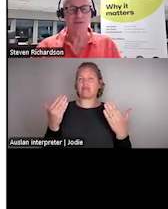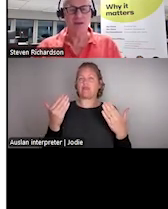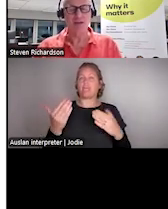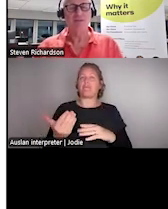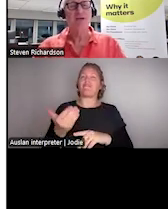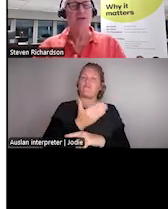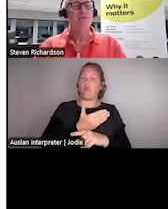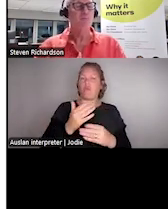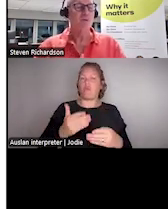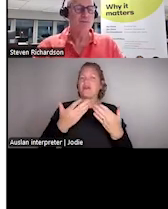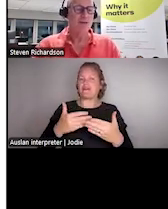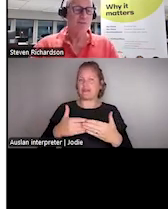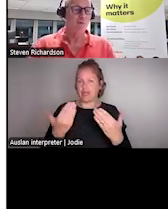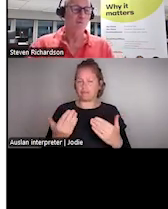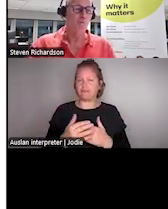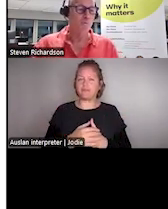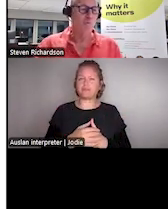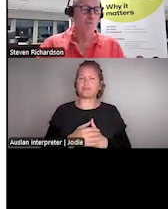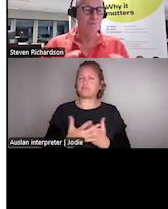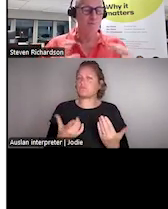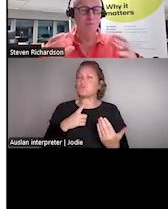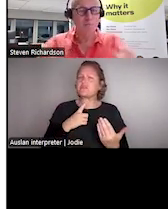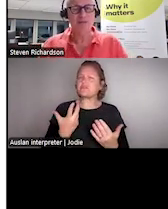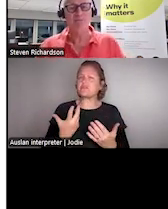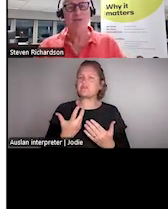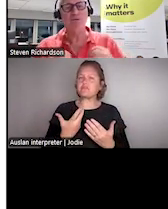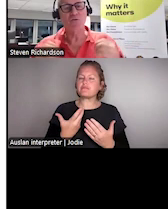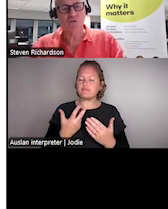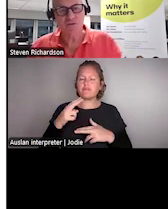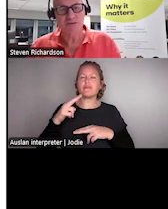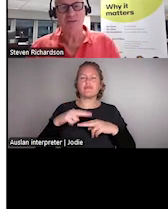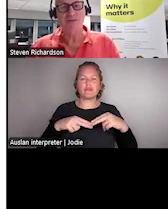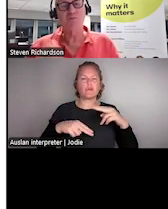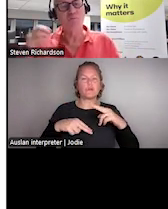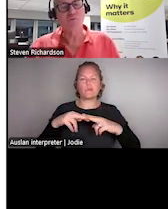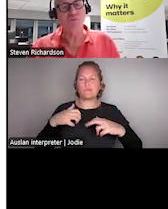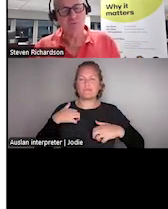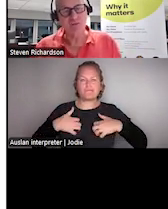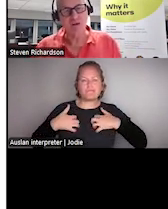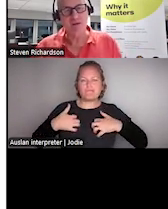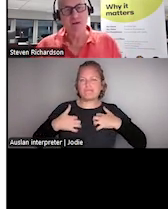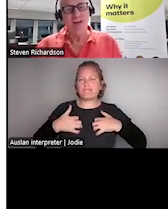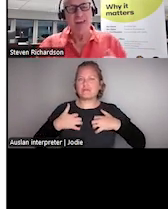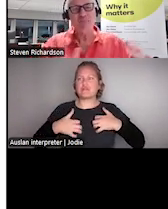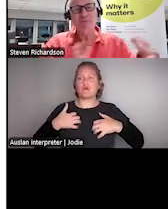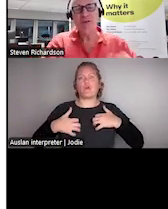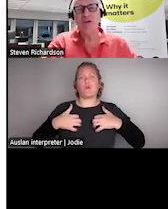Day. Why do we say that? We want to build momentum and urgency towards the Giving Day. If we go out